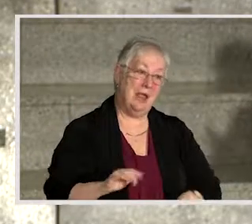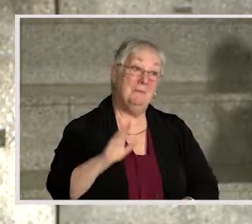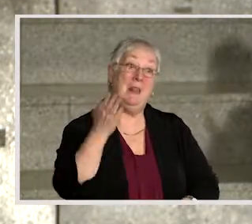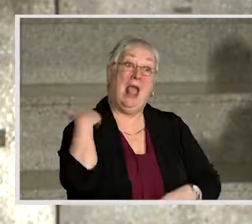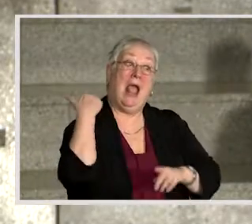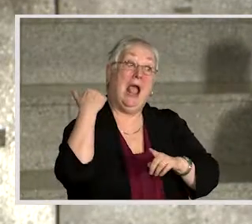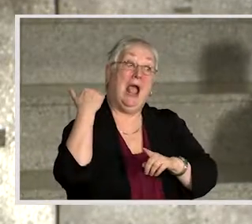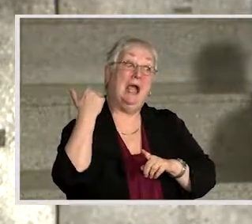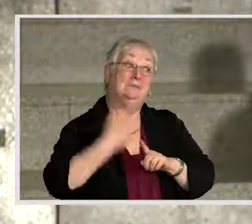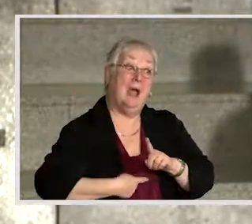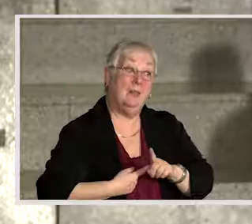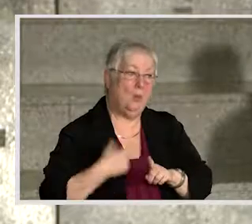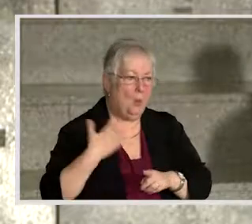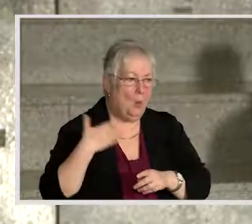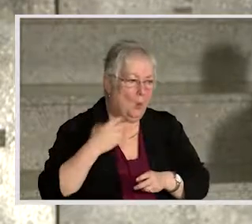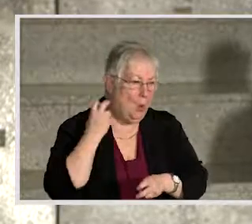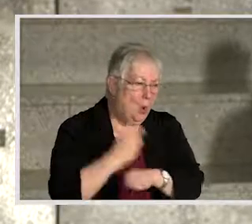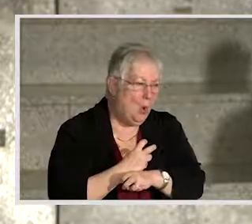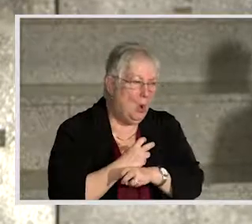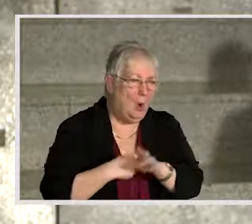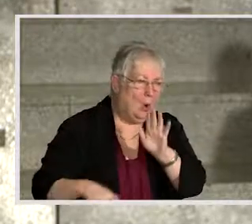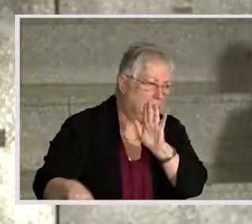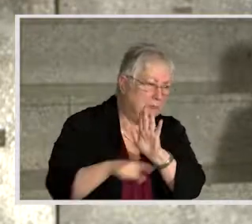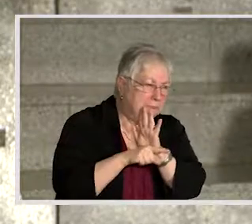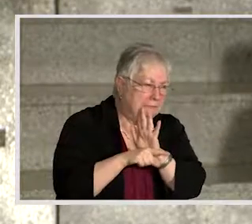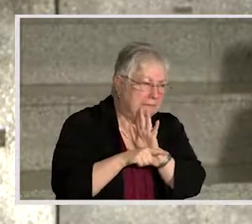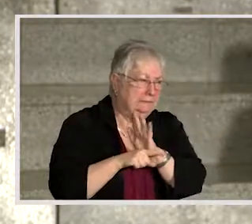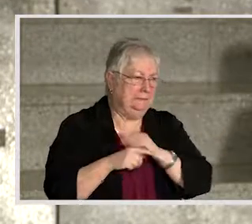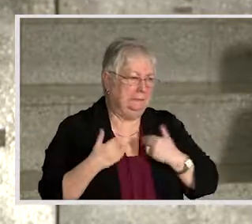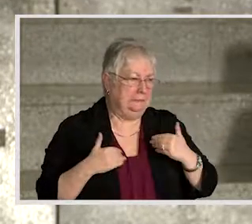SO YOU HAVE TO MAKE SOME ADJUSTMENTS IN THAT WAY AS WELL.